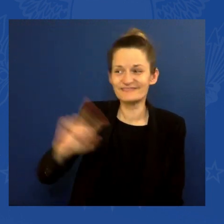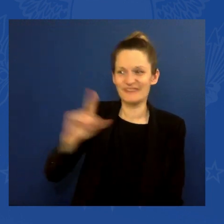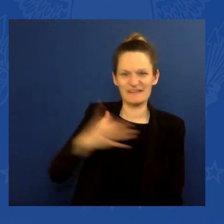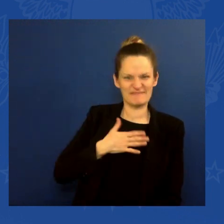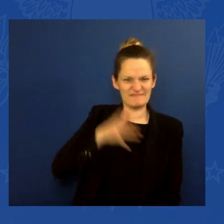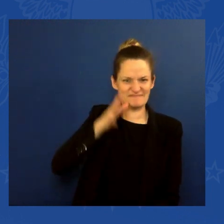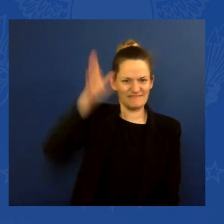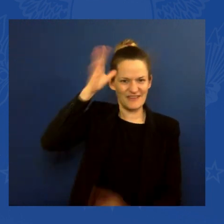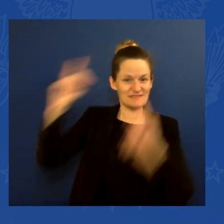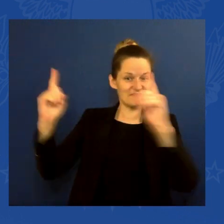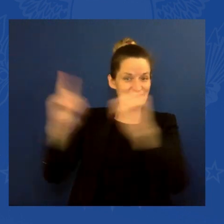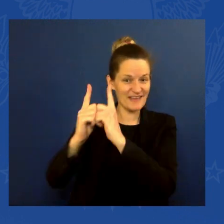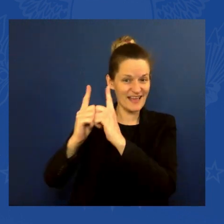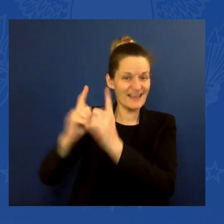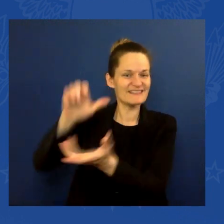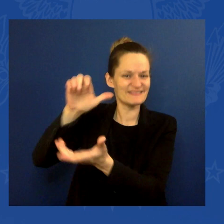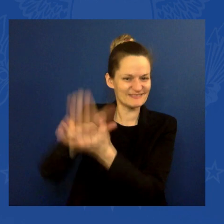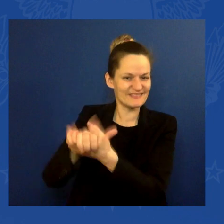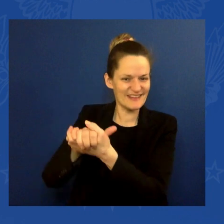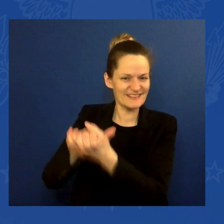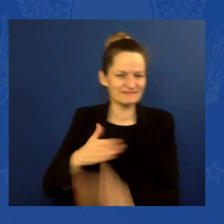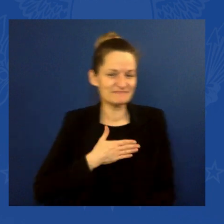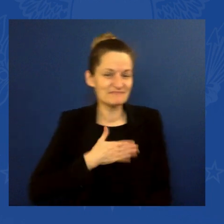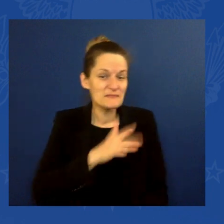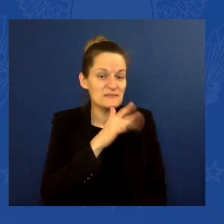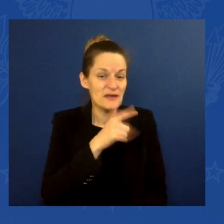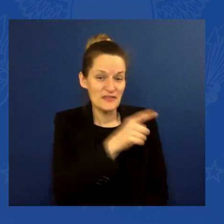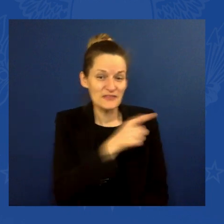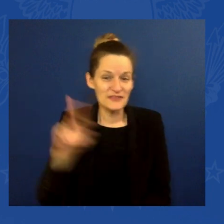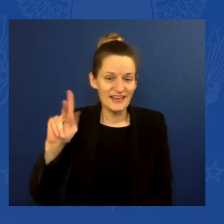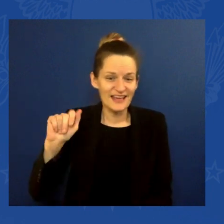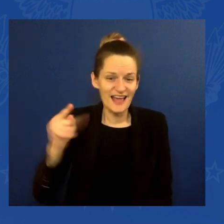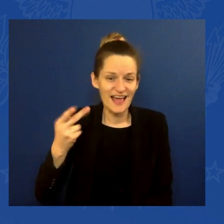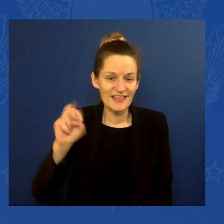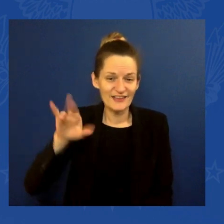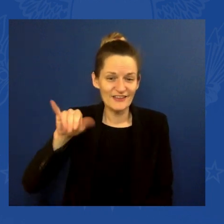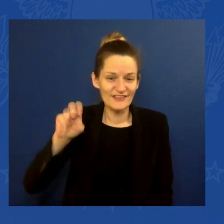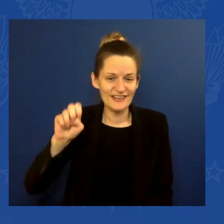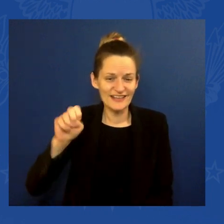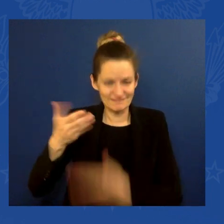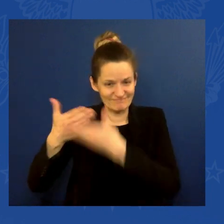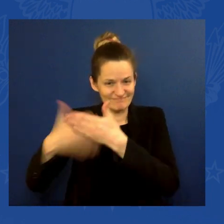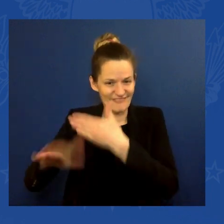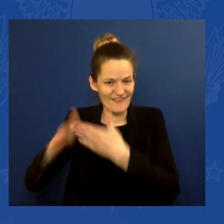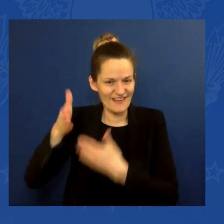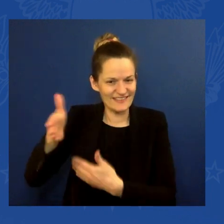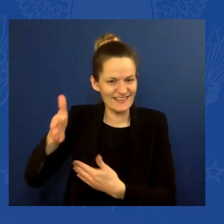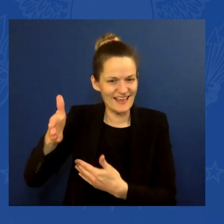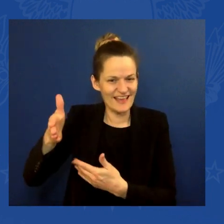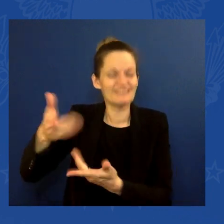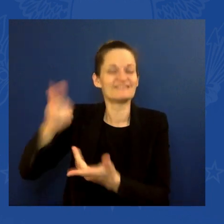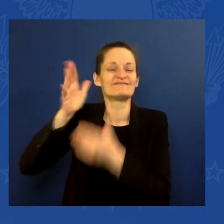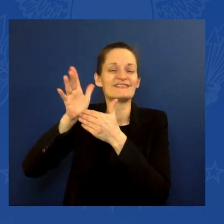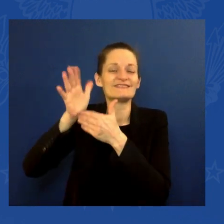was born and later met -- married my father, Joseph R. Biden, Sr. He has -- he had the saving grace,